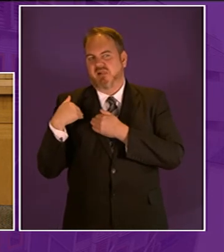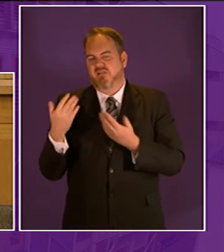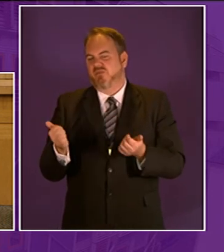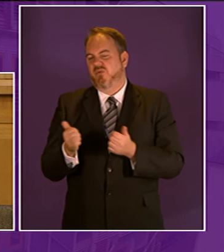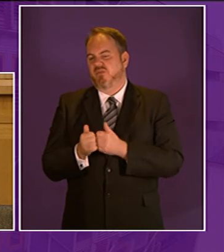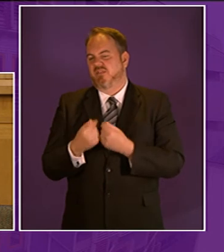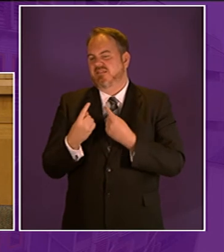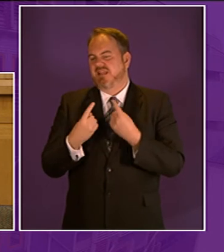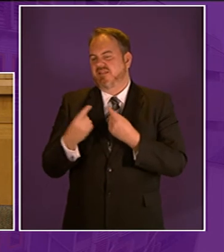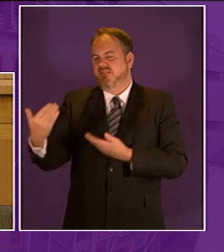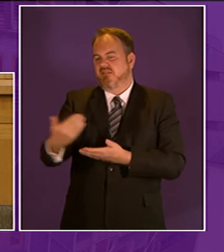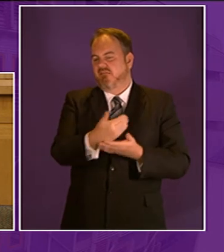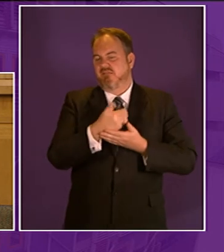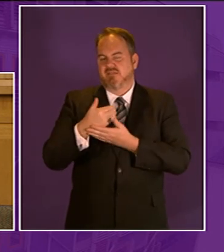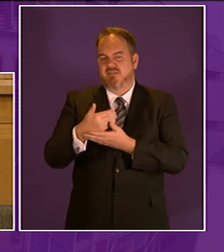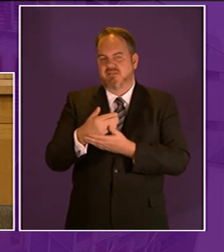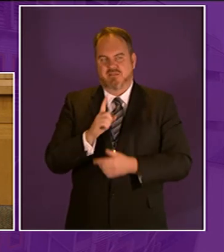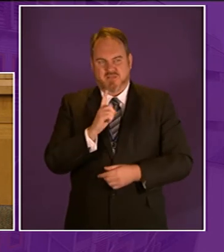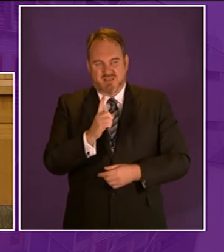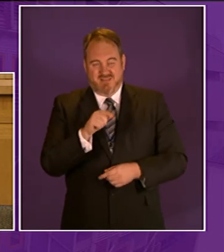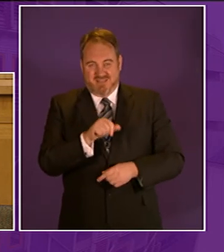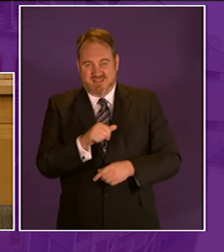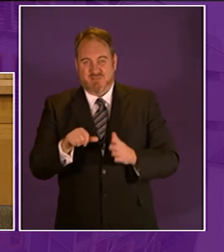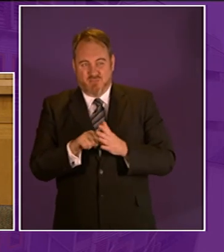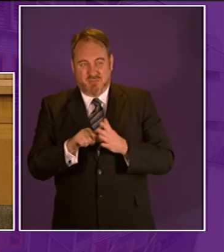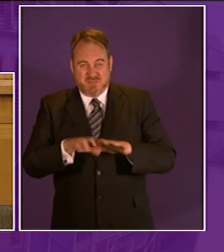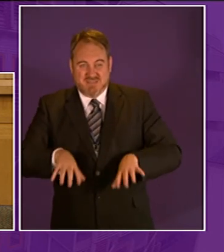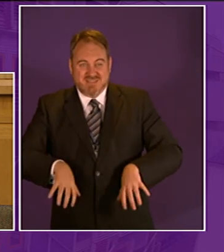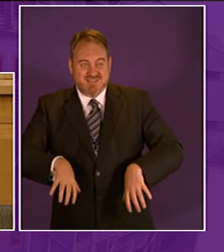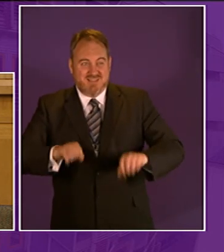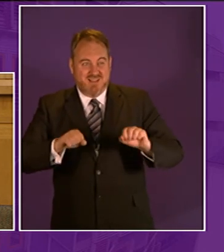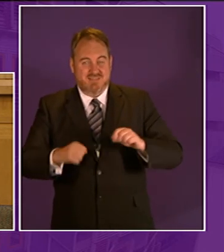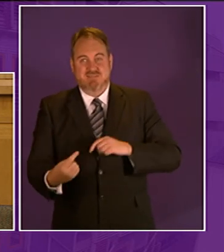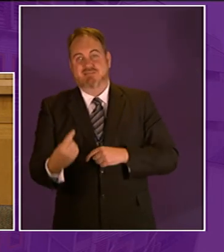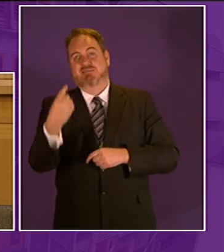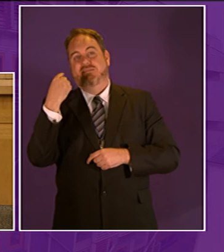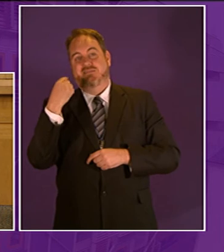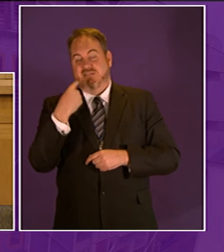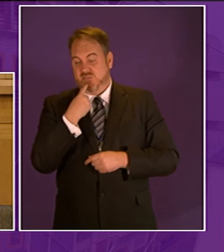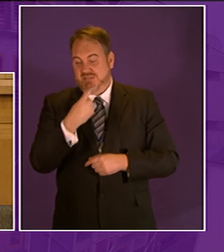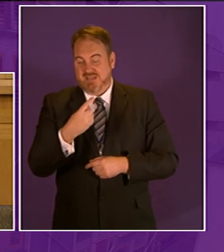Why is that his position, given that the situation started, as he said in his statement, in March